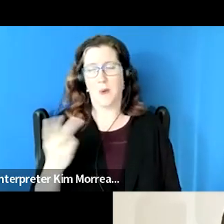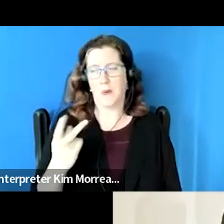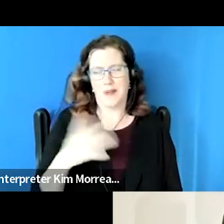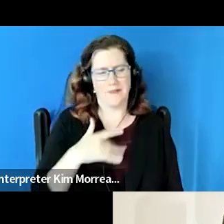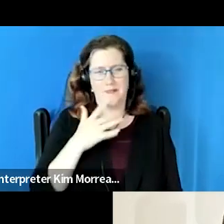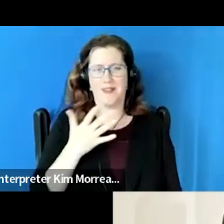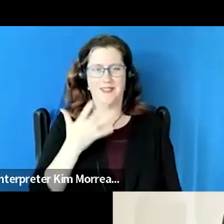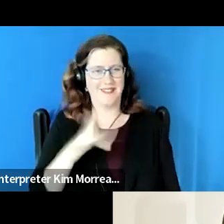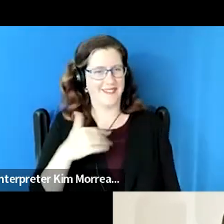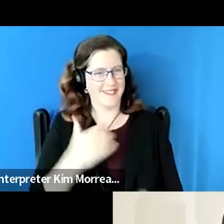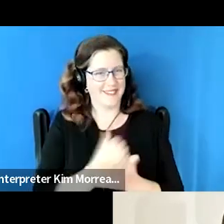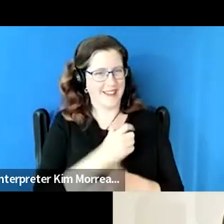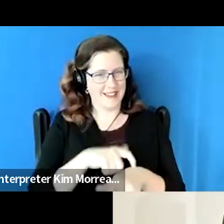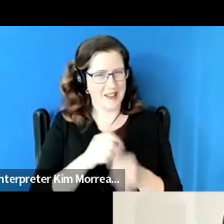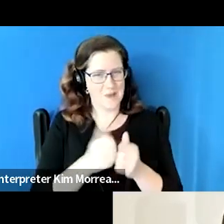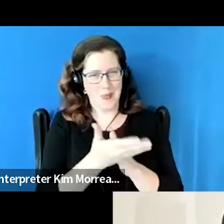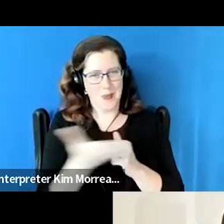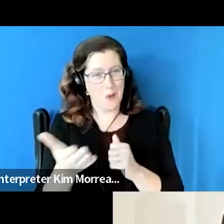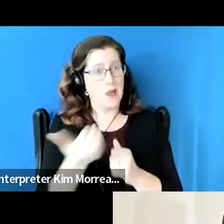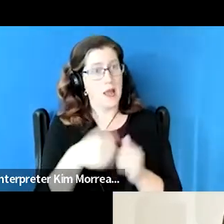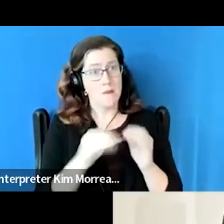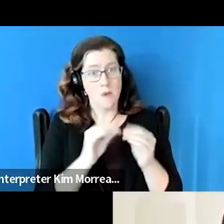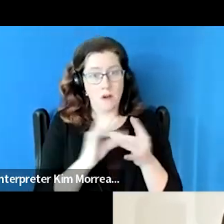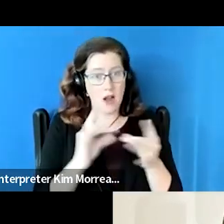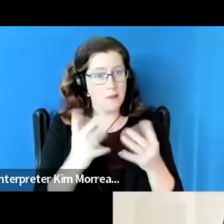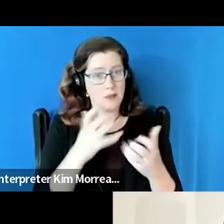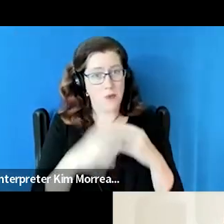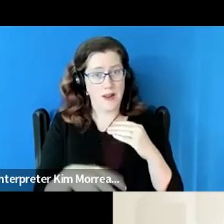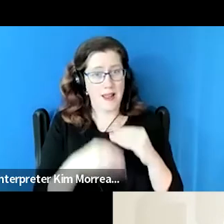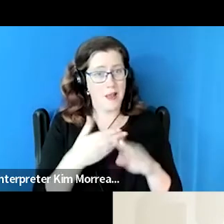any particular other comments that you wanna make before we end for the day?